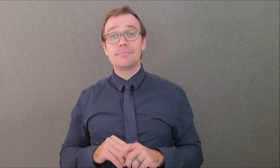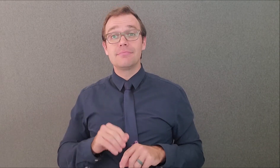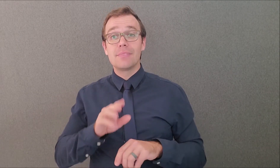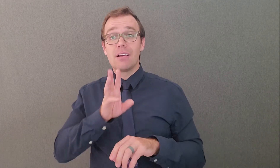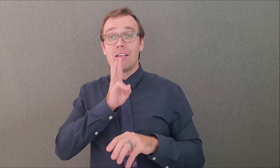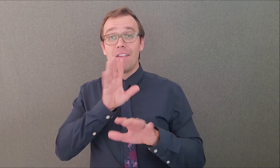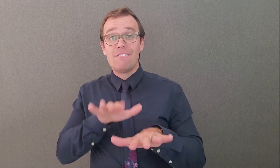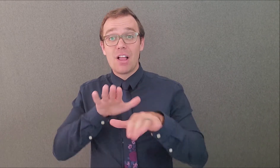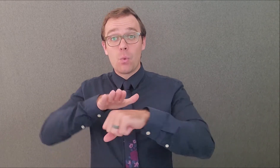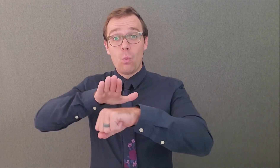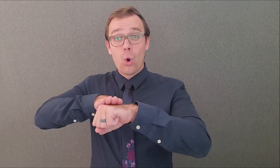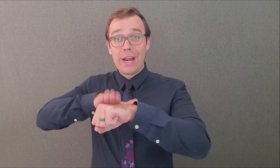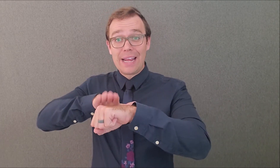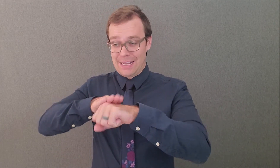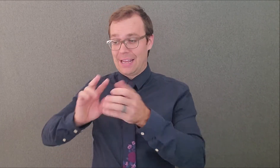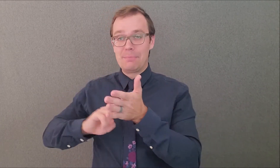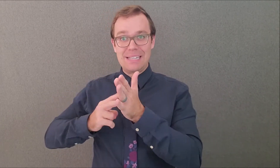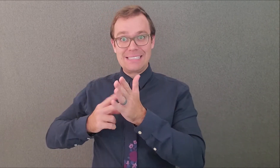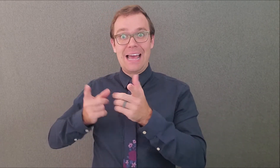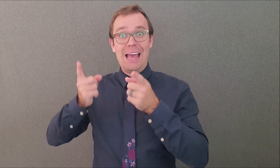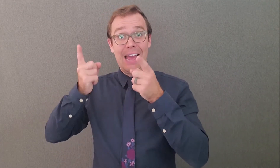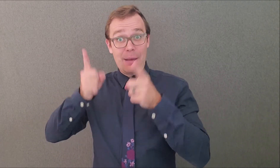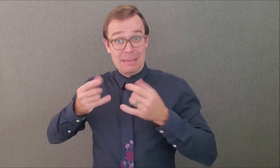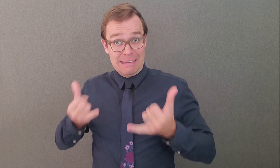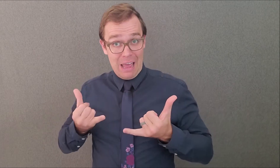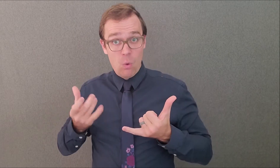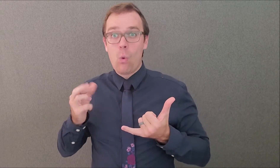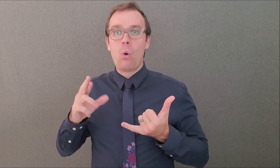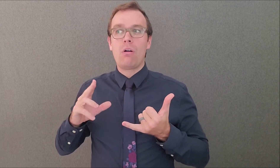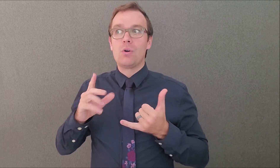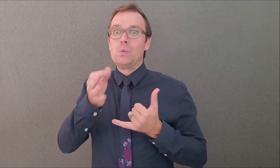Flood warning, flooding is occurring or will occur soon,